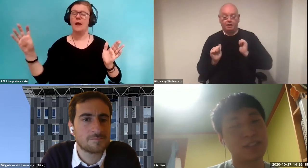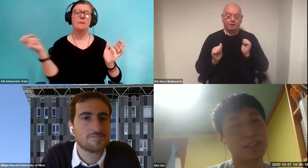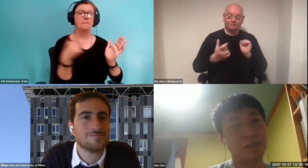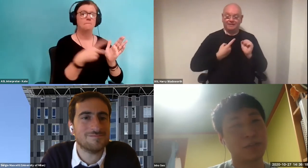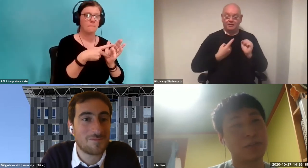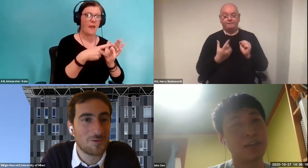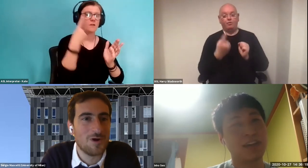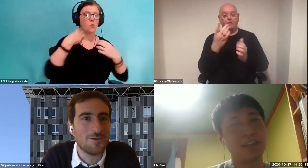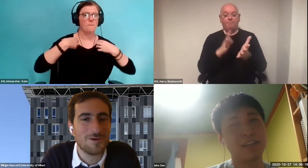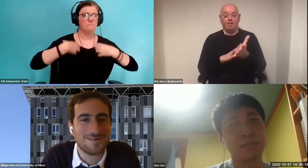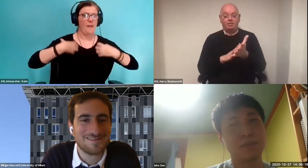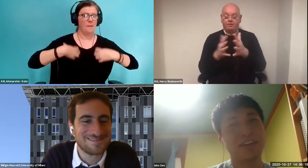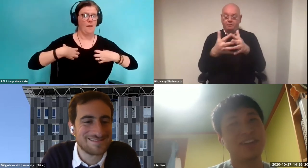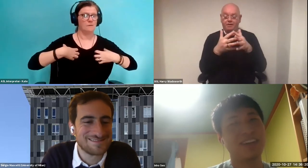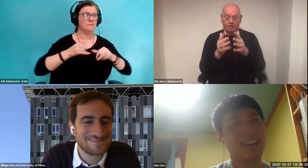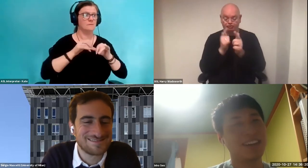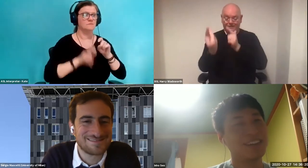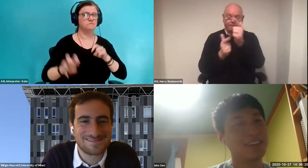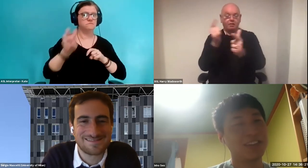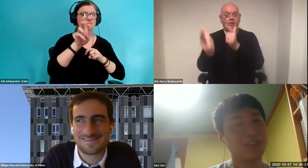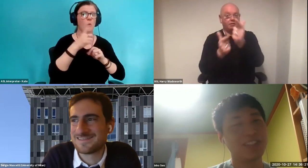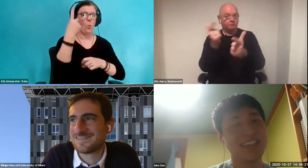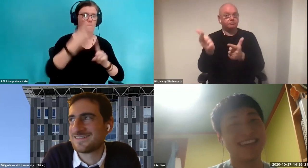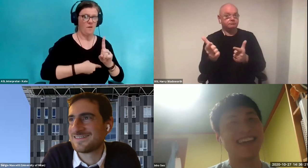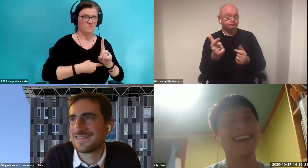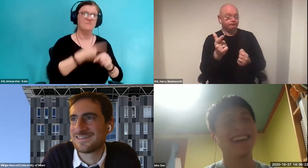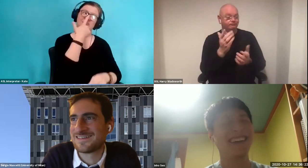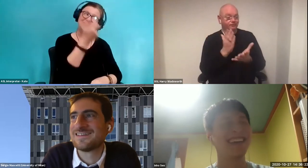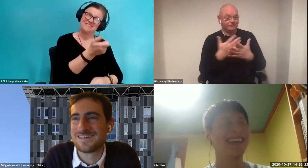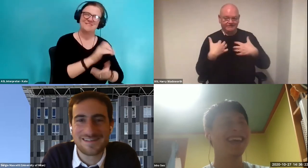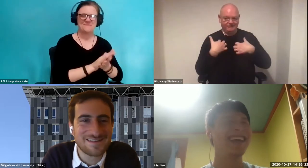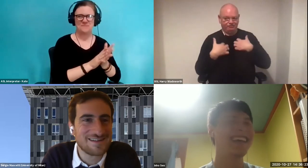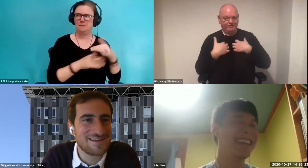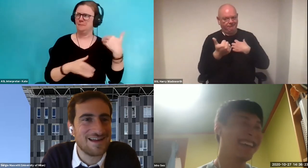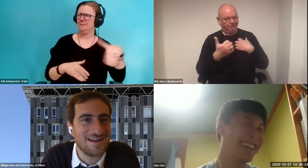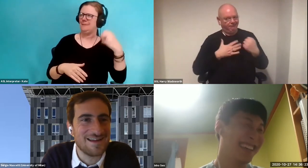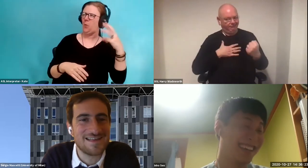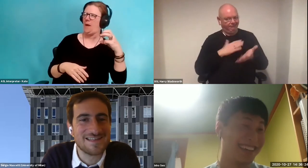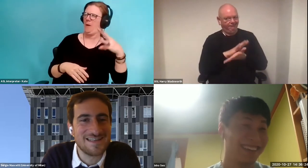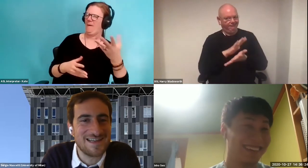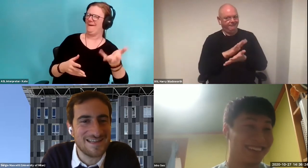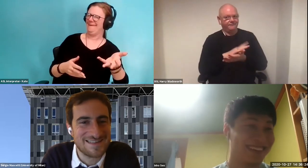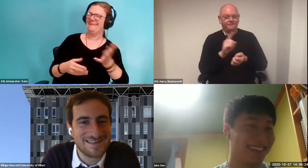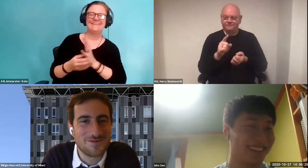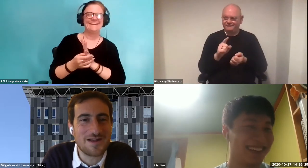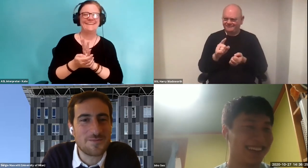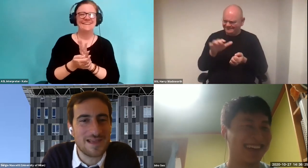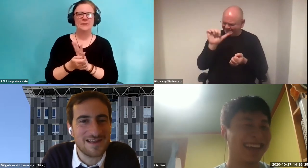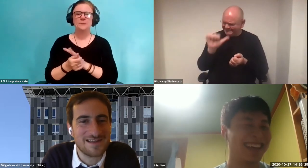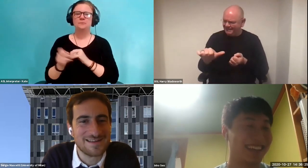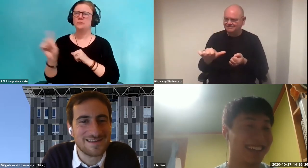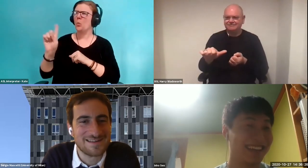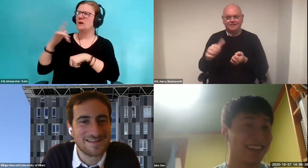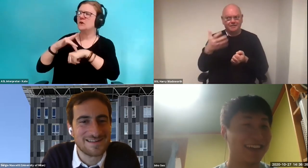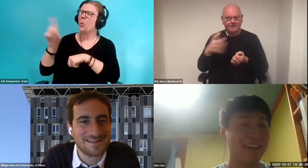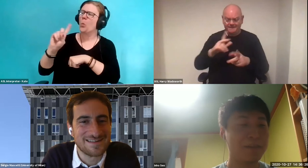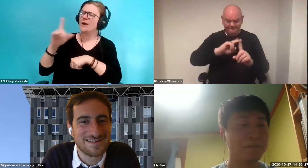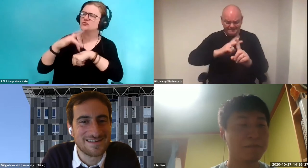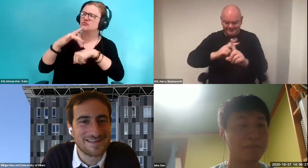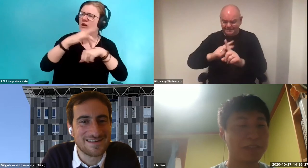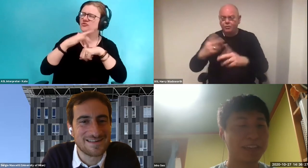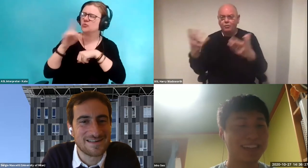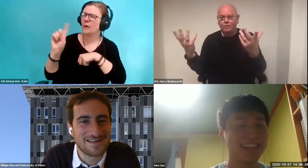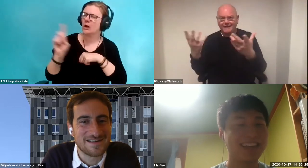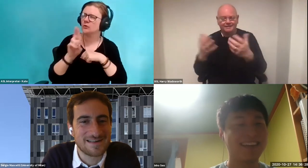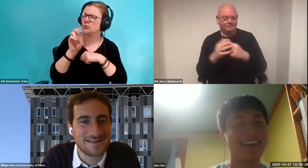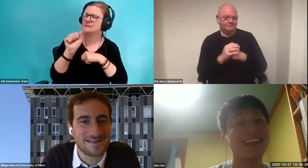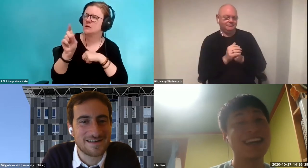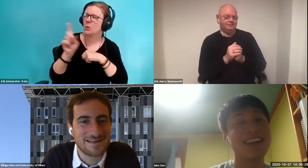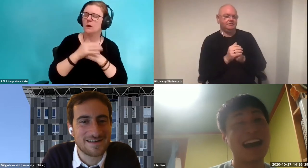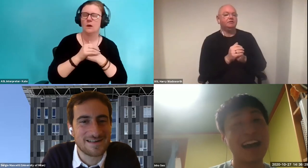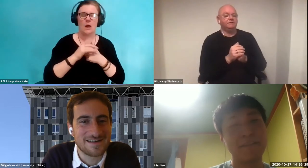so wow I think it is pretty uh interesting yeah it is indeed where have you been um okay uh I have